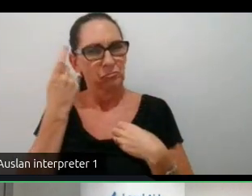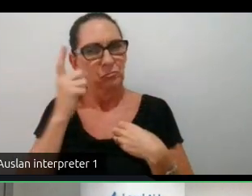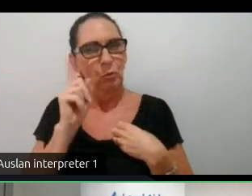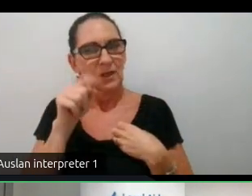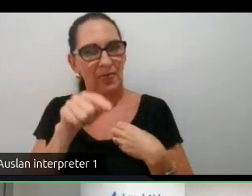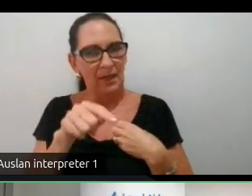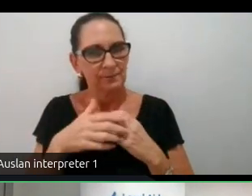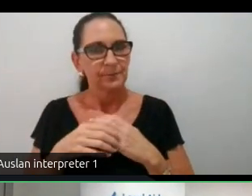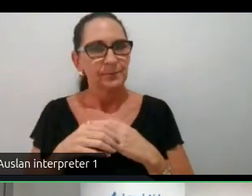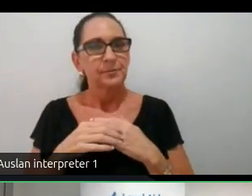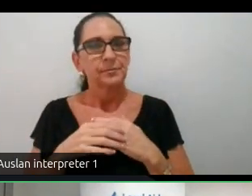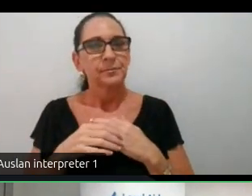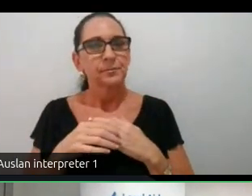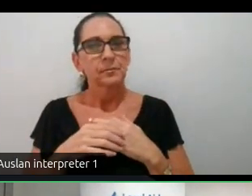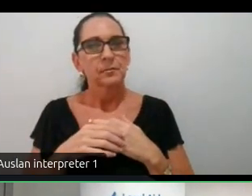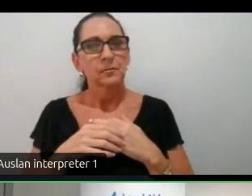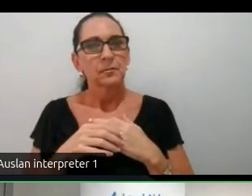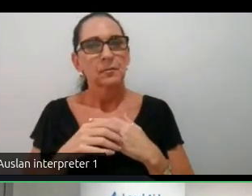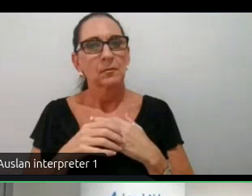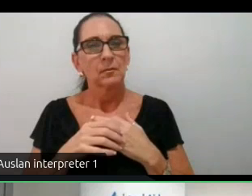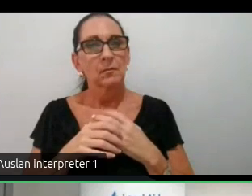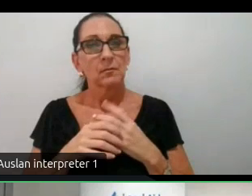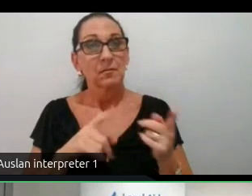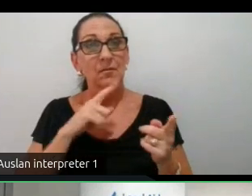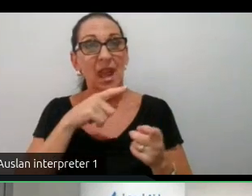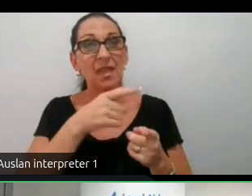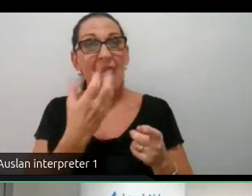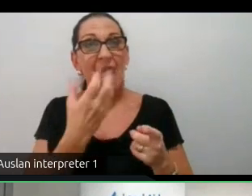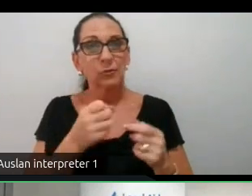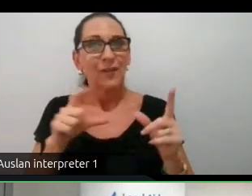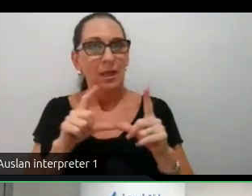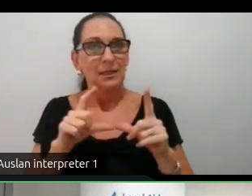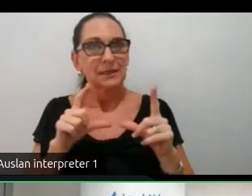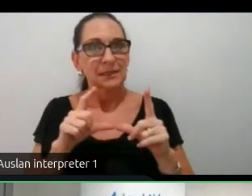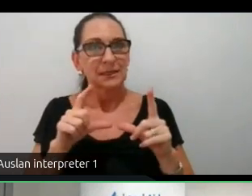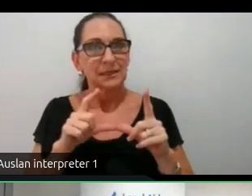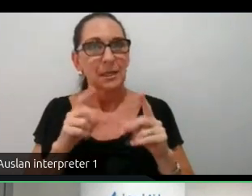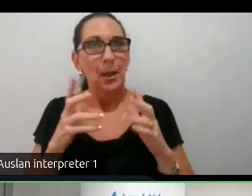Look, I think first thing to say is they are now required to have a license. That's right. And so